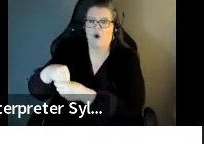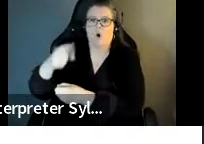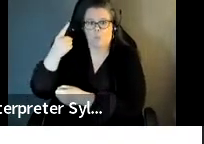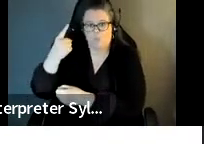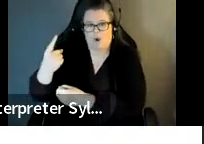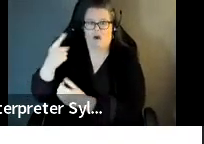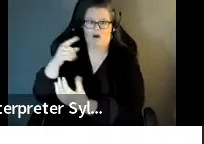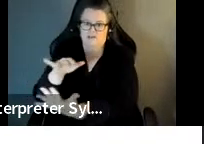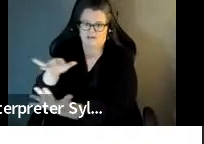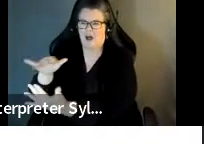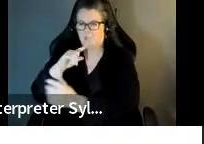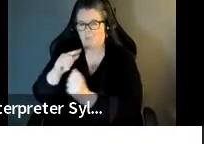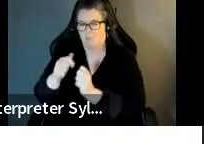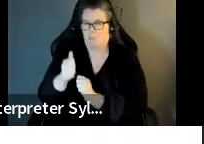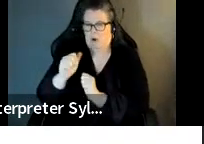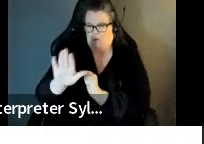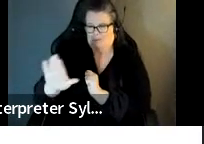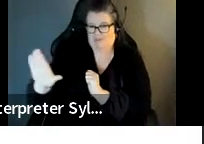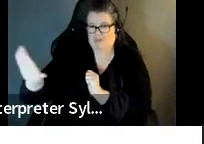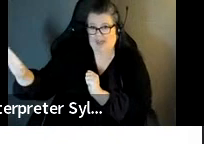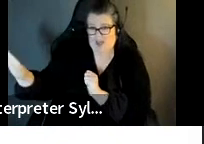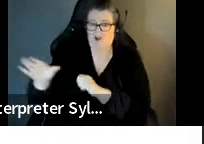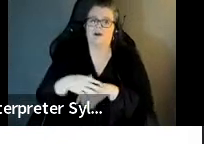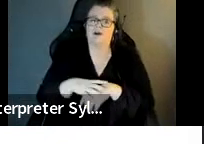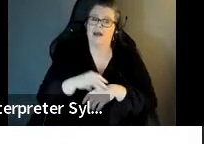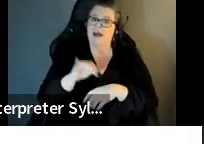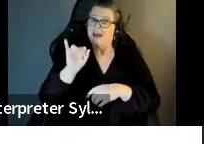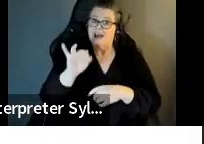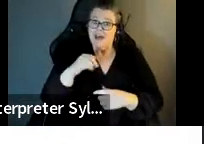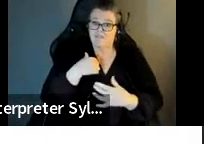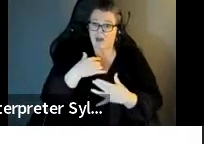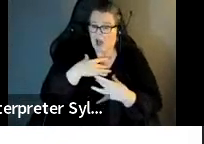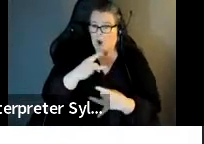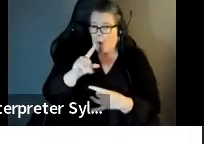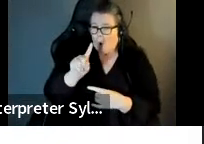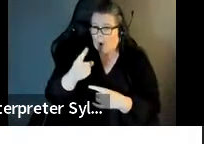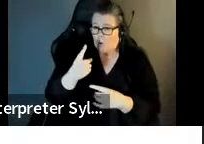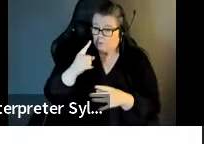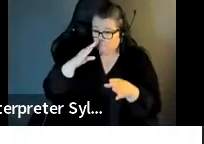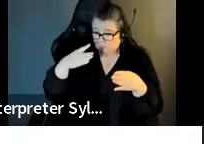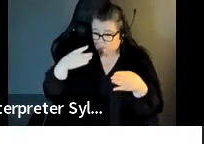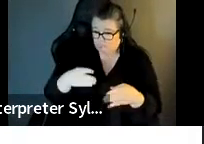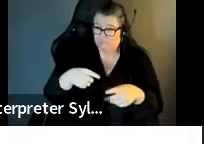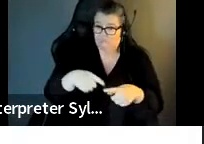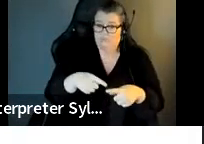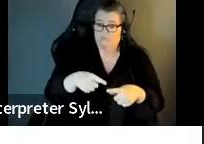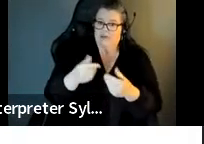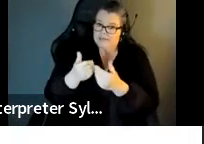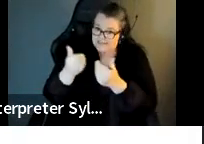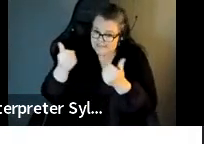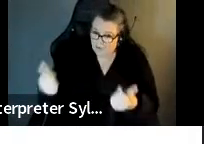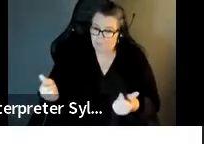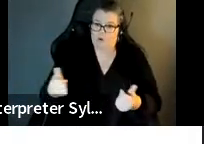If we are interested in only looking at manual and power and not scooter devices, then we